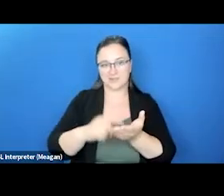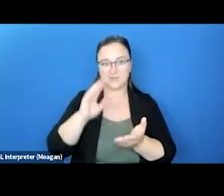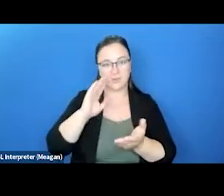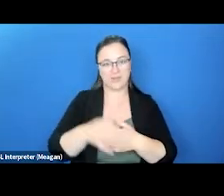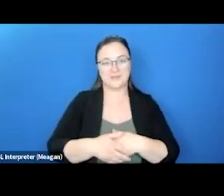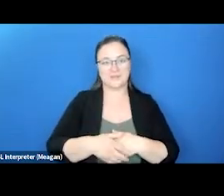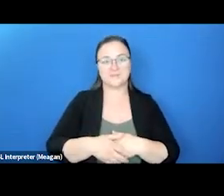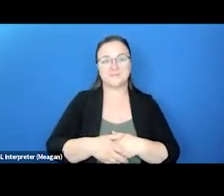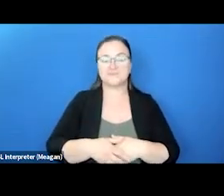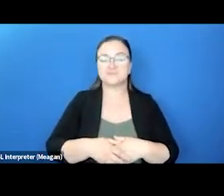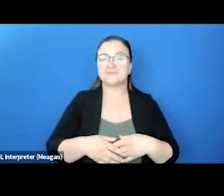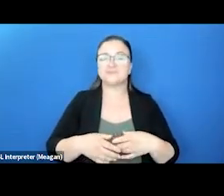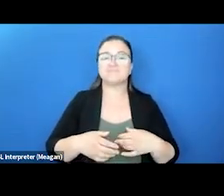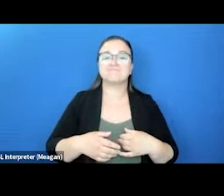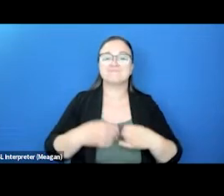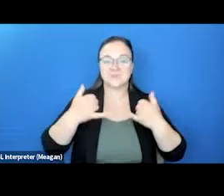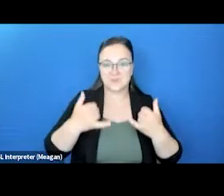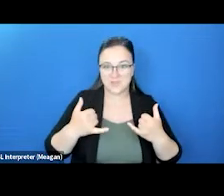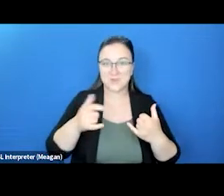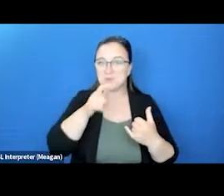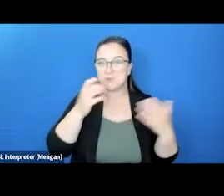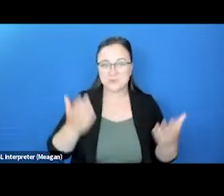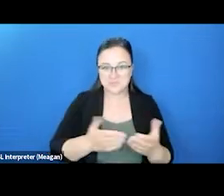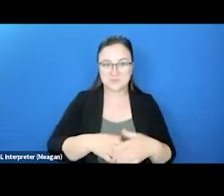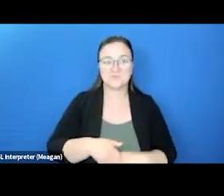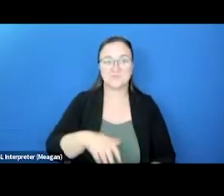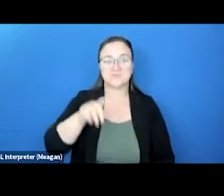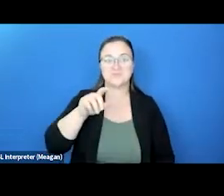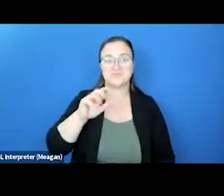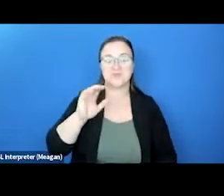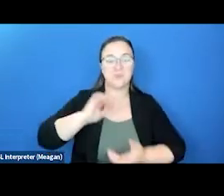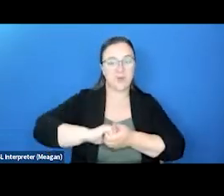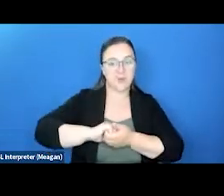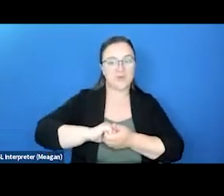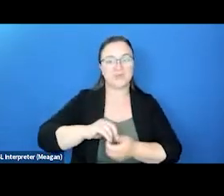So next slide, so as I mentioned, we are joined by our partners at the National Council